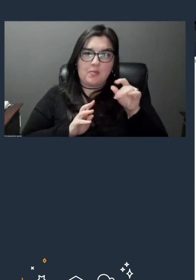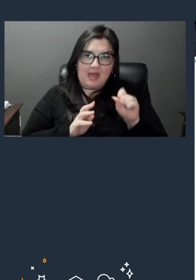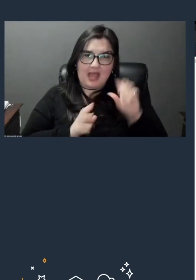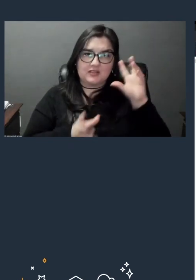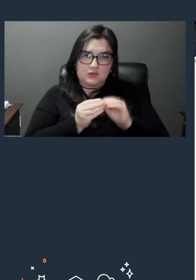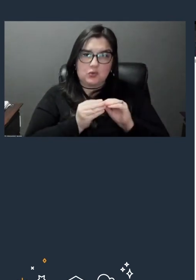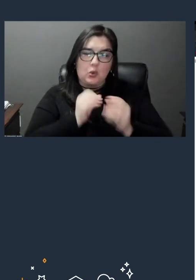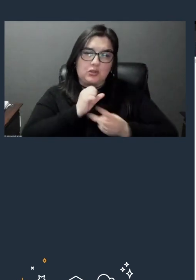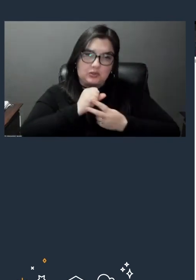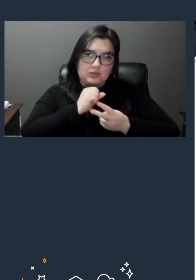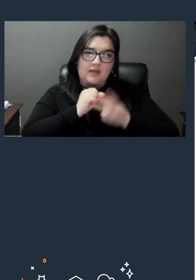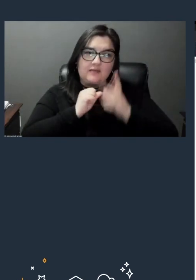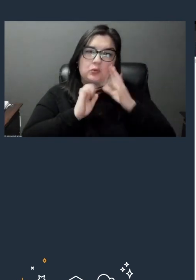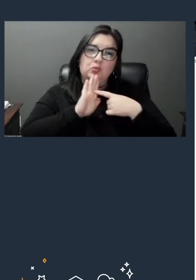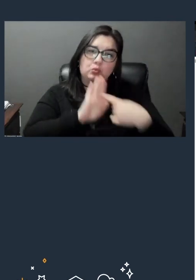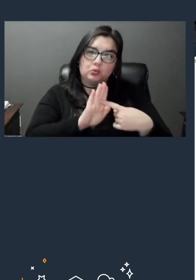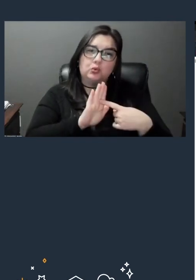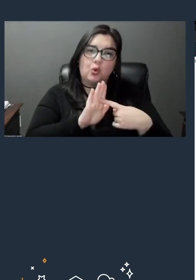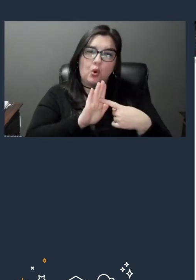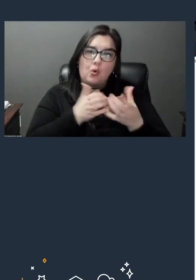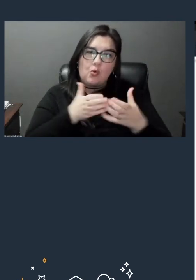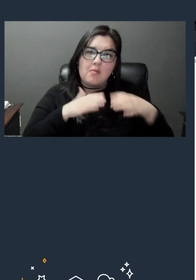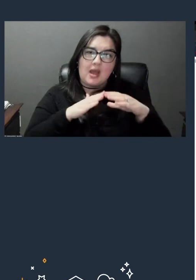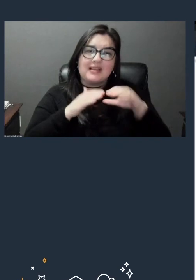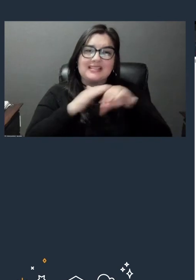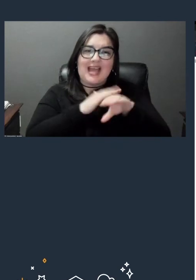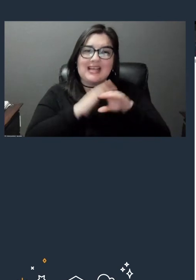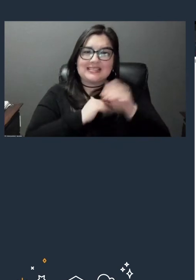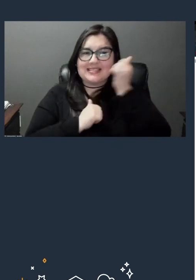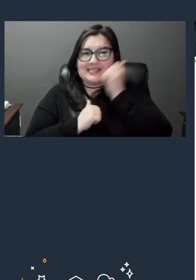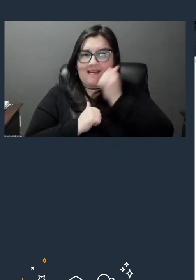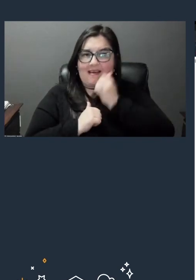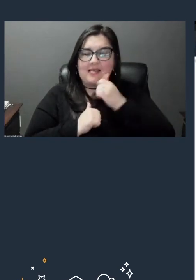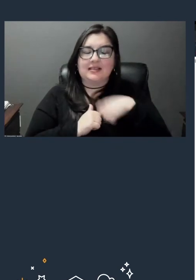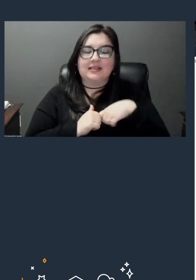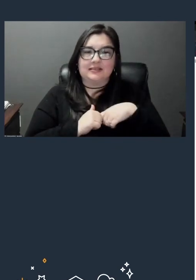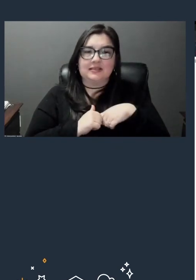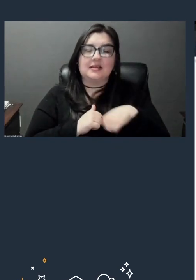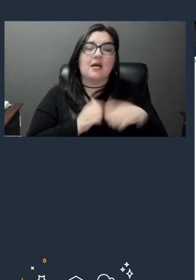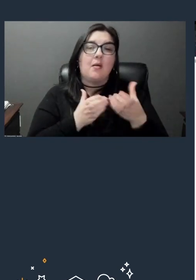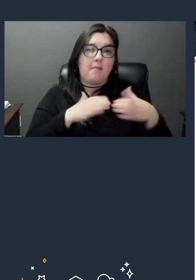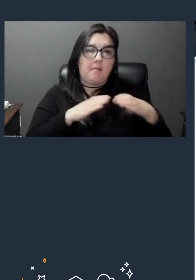in a bucket that is accessed daily. So under the bucket tab, I'm looking at the bubble analysis,